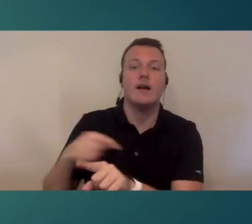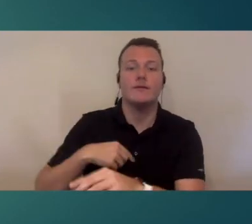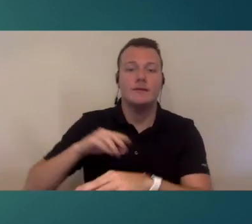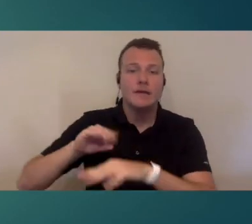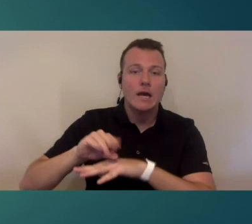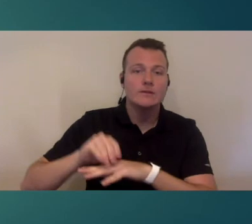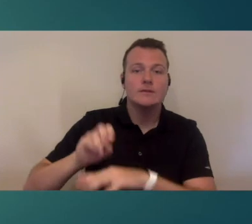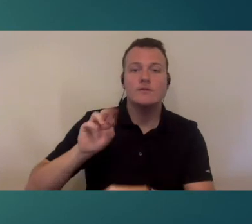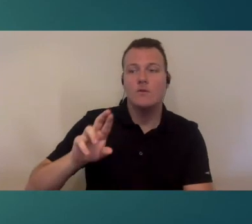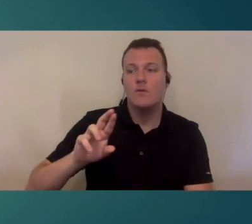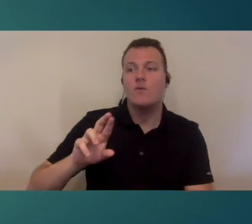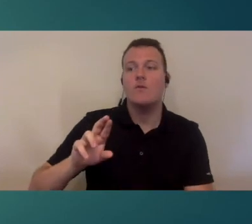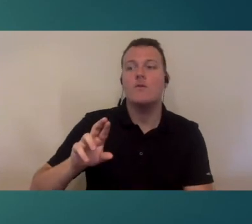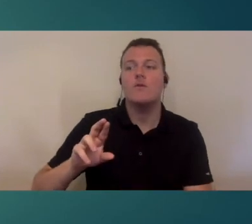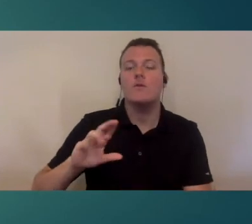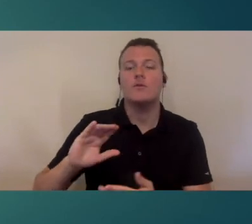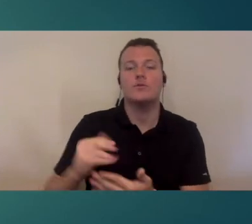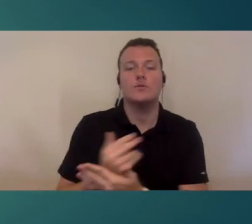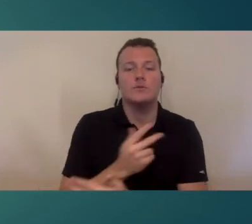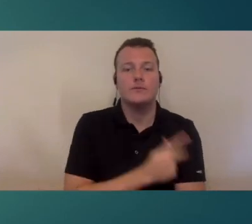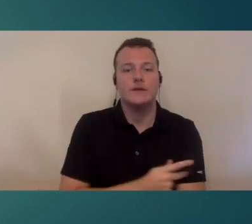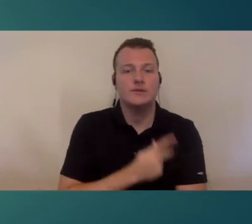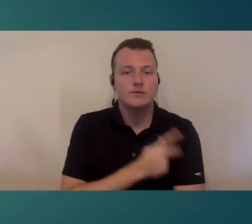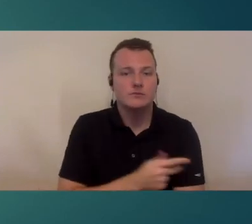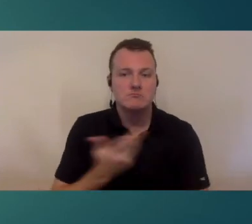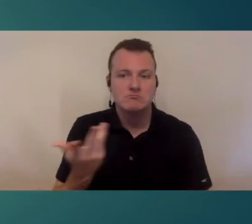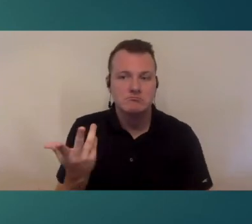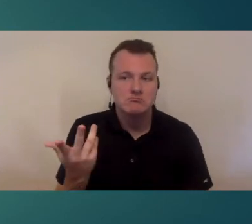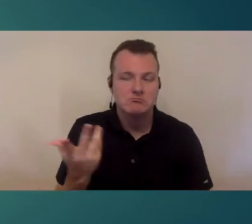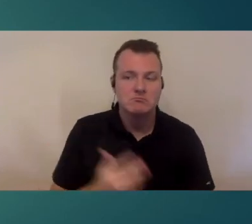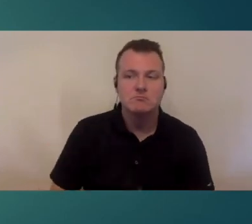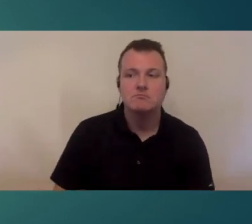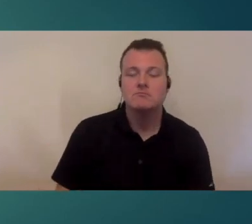counseling or doing an intake on a patient?